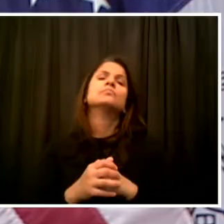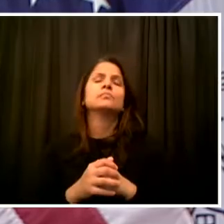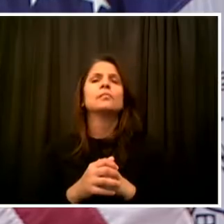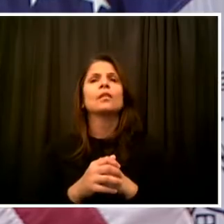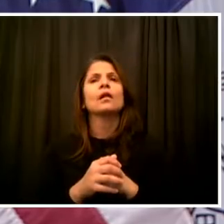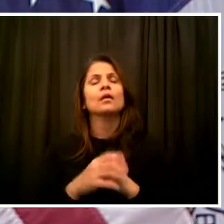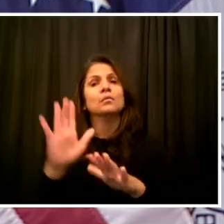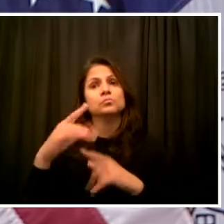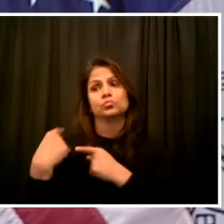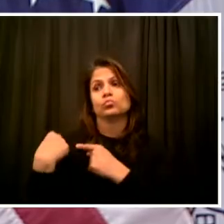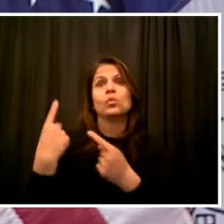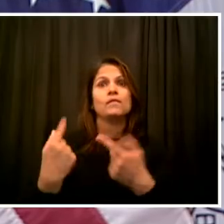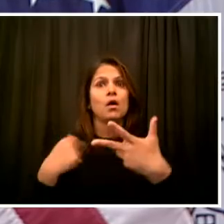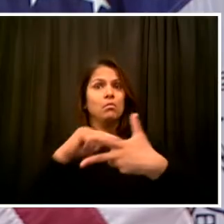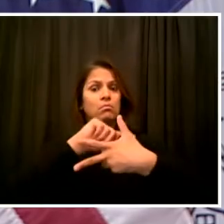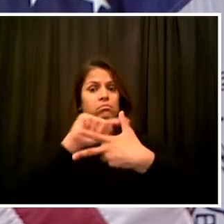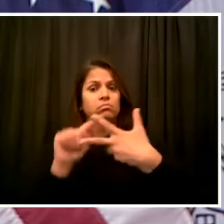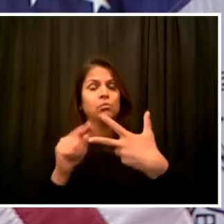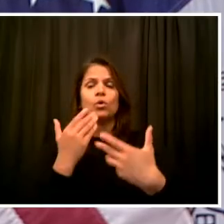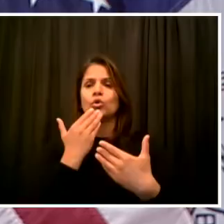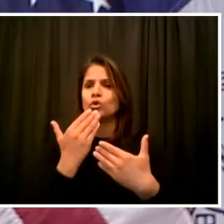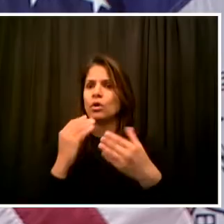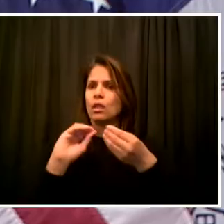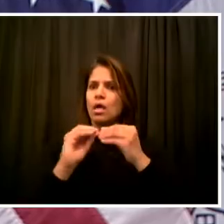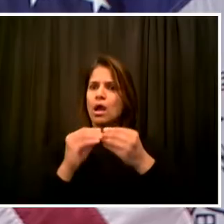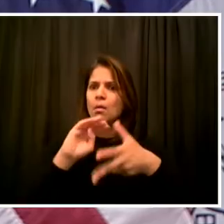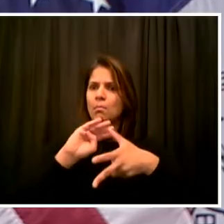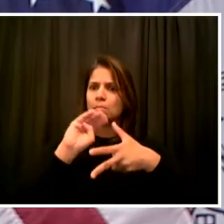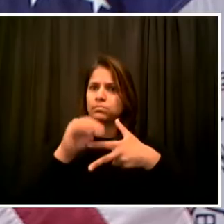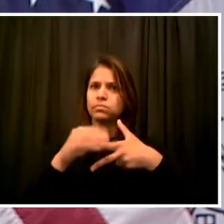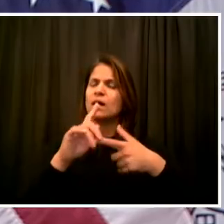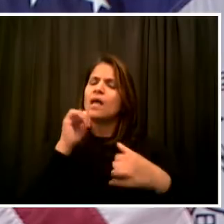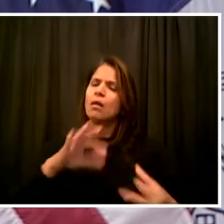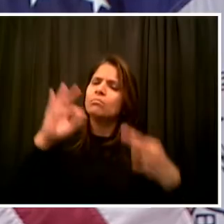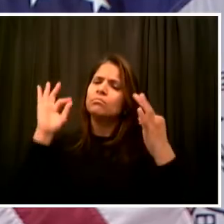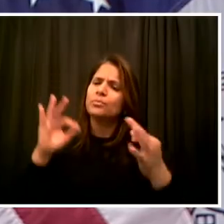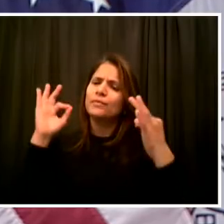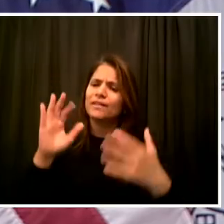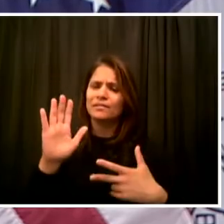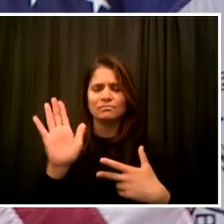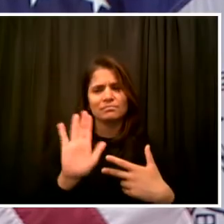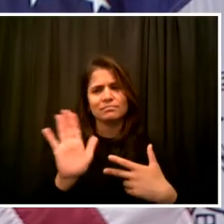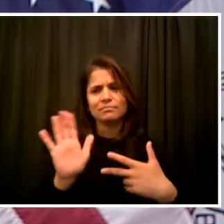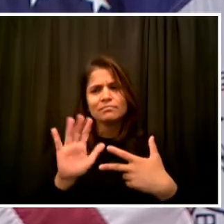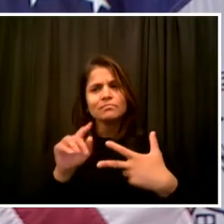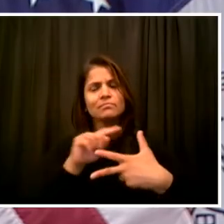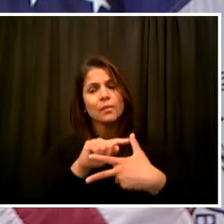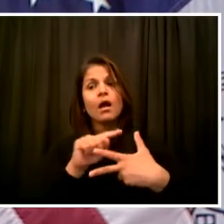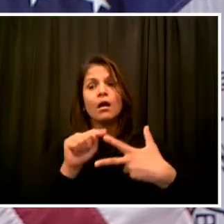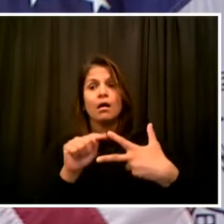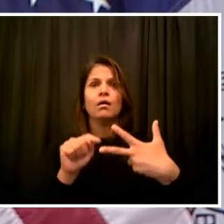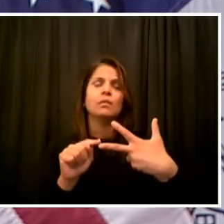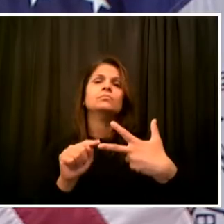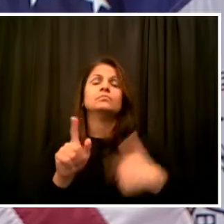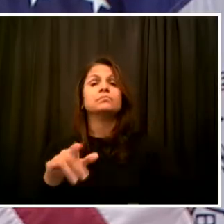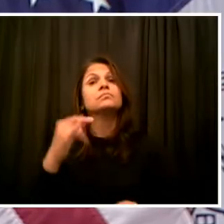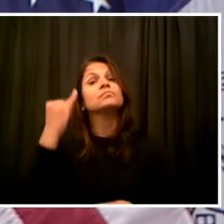HAVE BEEN MOVING PRETTY DAMN WELL. NOT AS WELL AS I'D LIKE THEM TO BUT PRETTY DAMN WELL. WE ARE GETTING IN RANGE OF HITTING